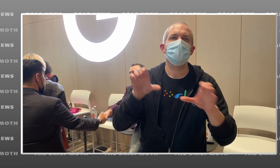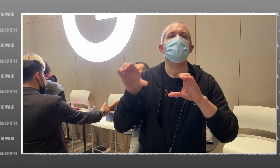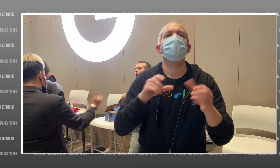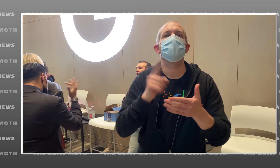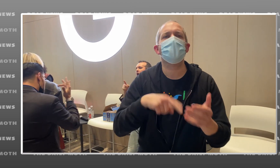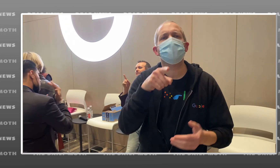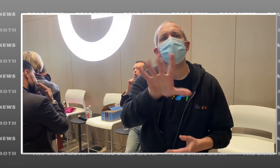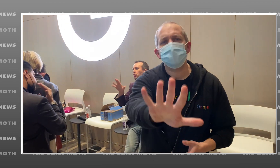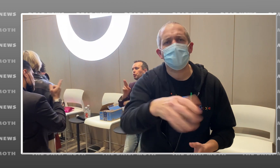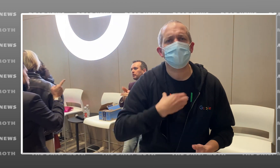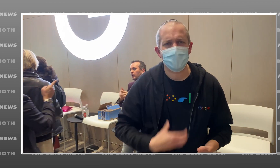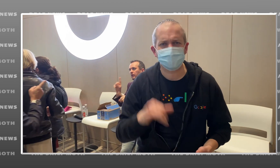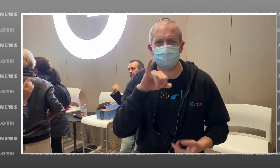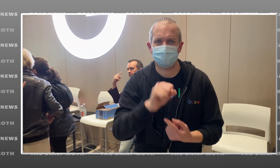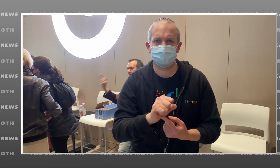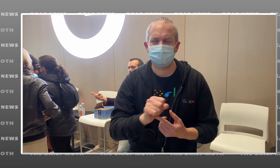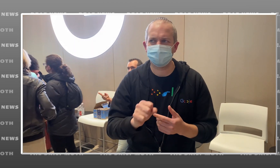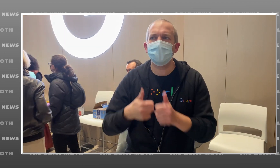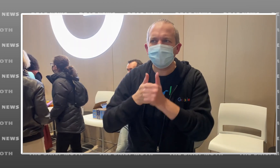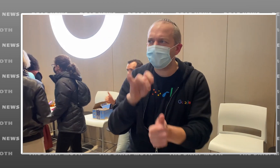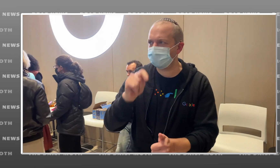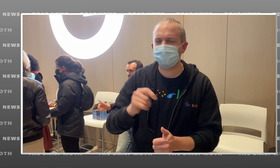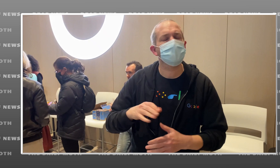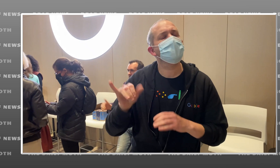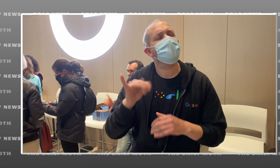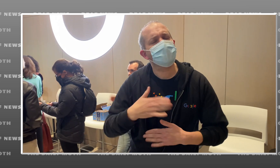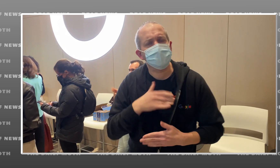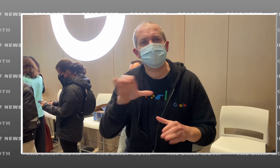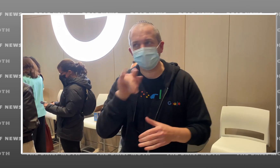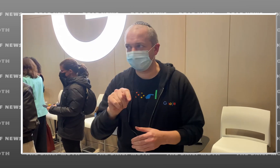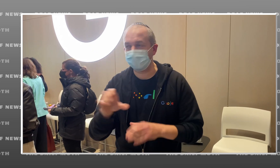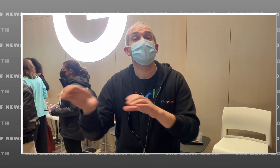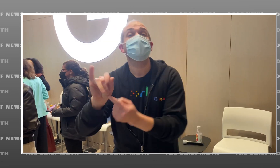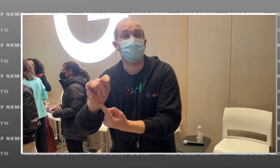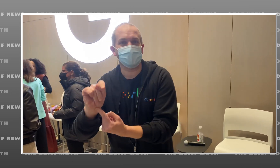Do what your passion is. Follow it. If you enjoy doing it, do it!